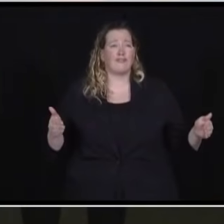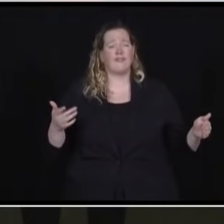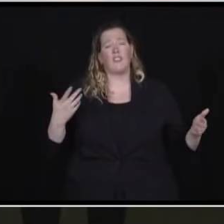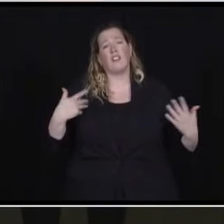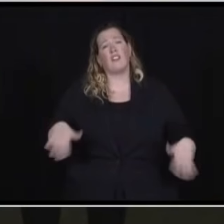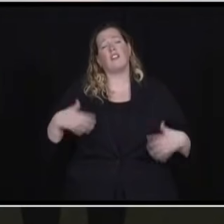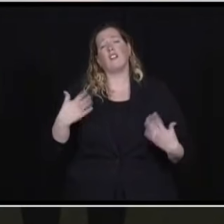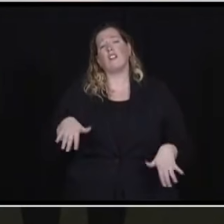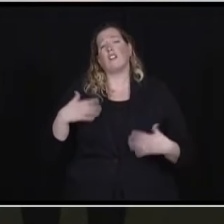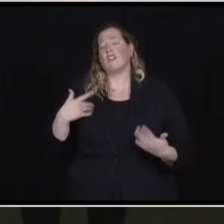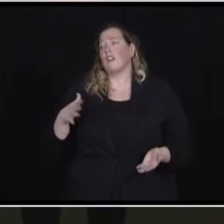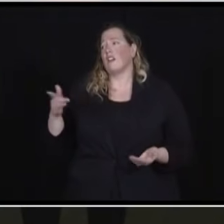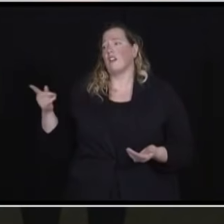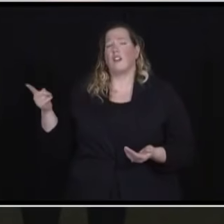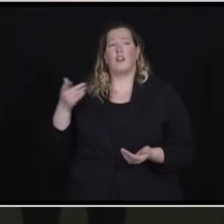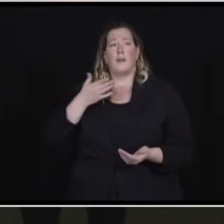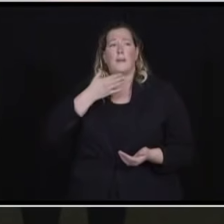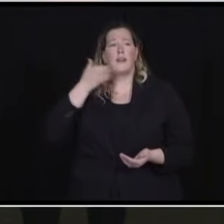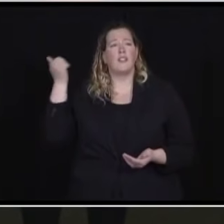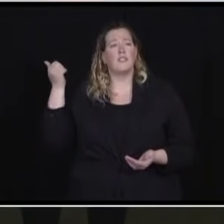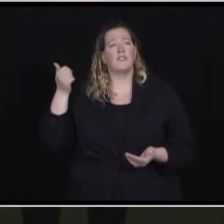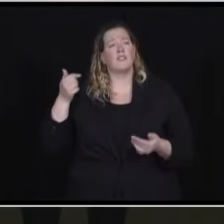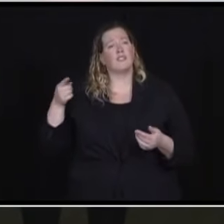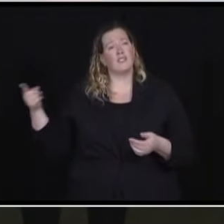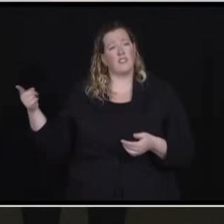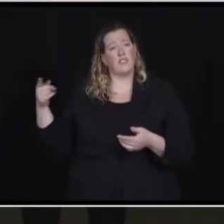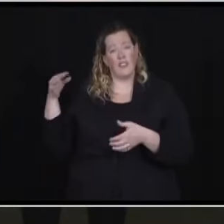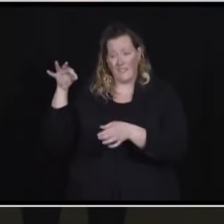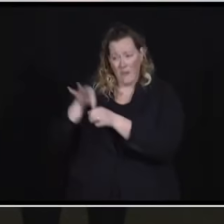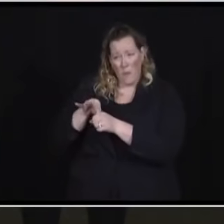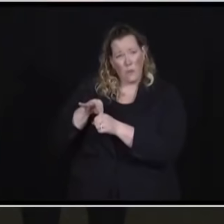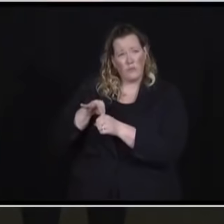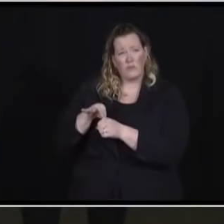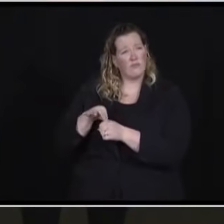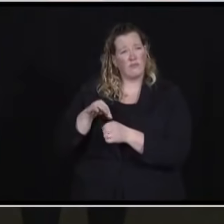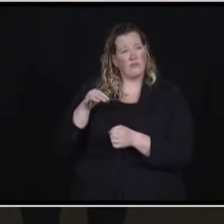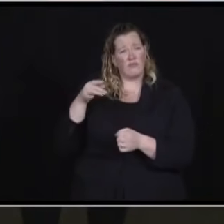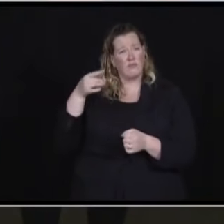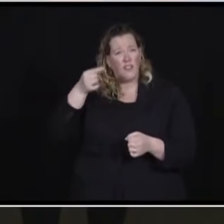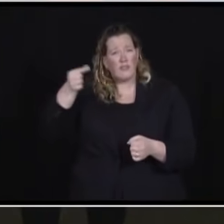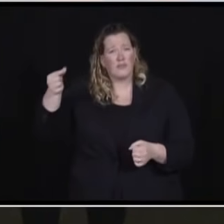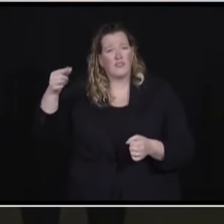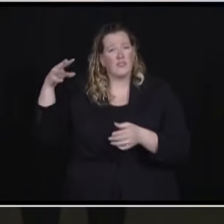I have the best neighbours anyone could ever ask for, they did not sign up for this,